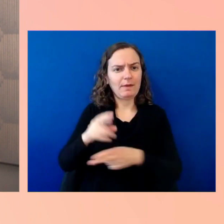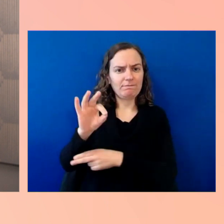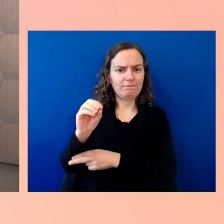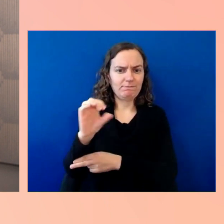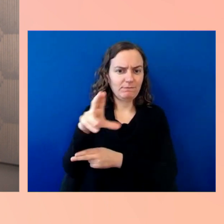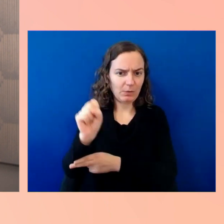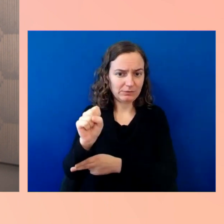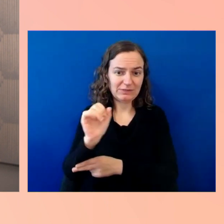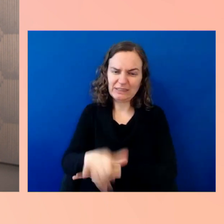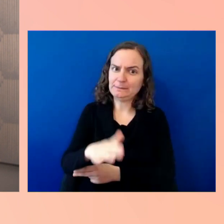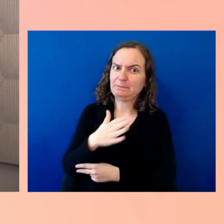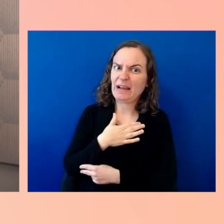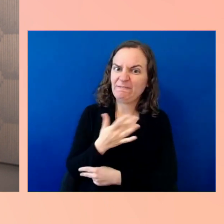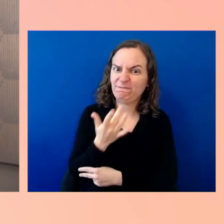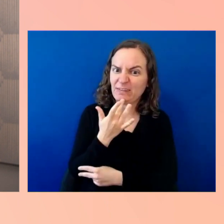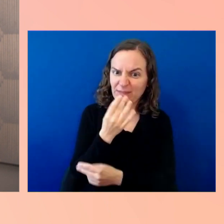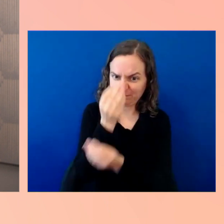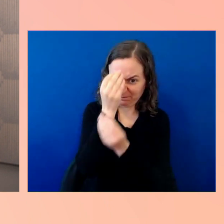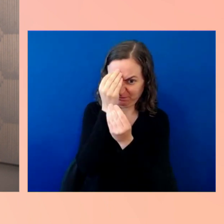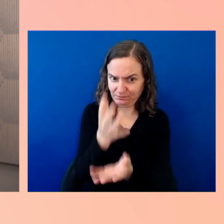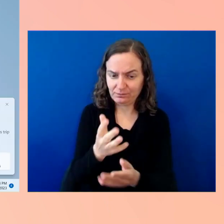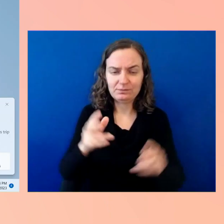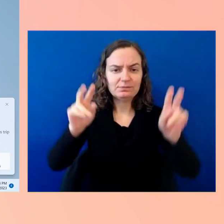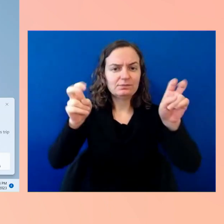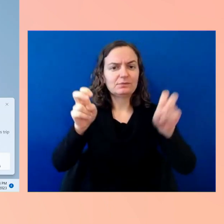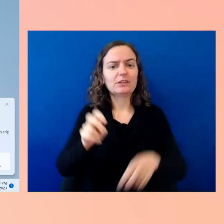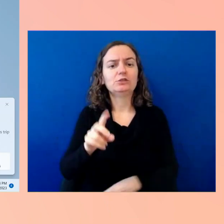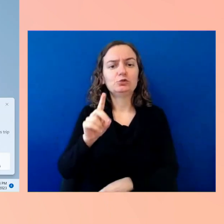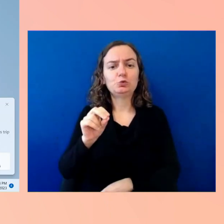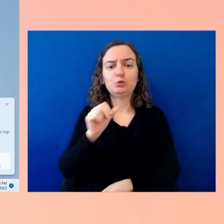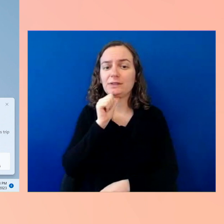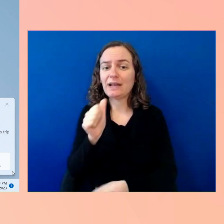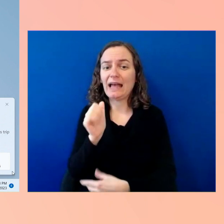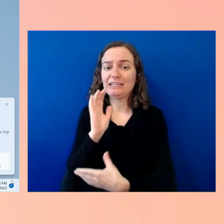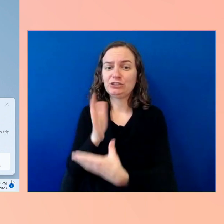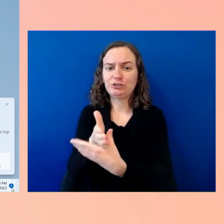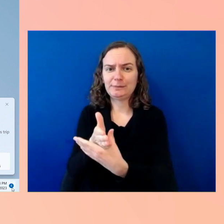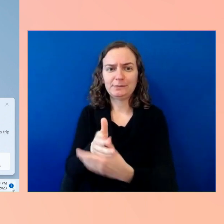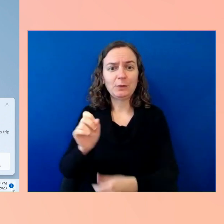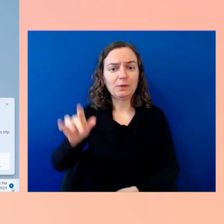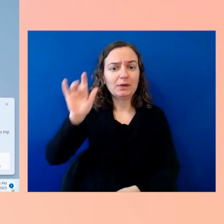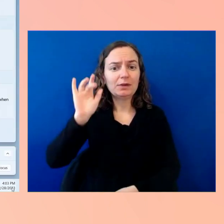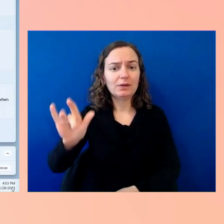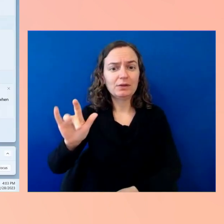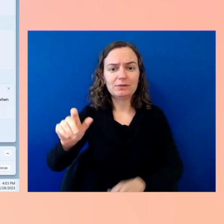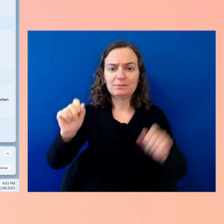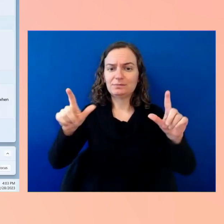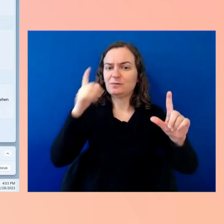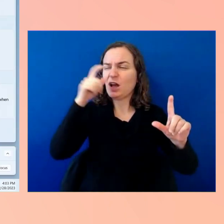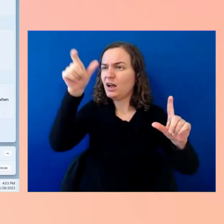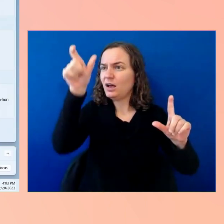allows users to turn off notifications. When you're ready to turn on do not disturb, Windows will tuck notifications